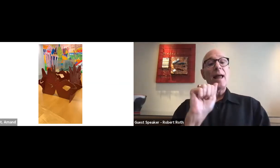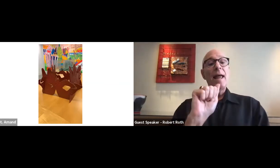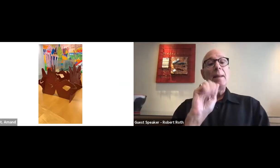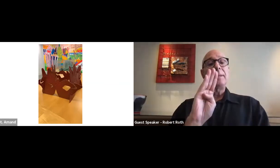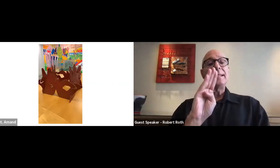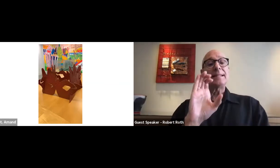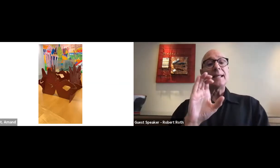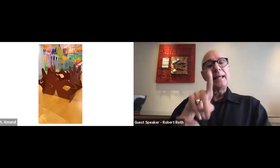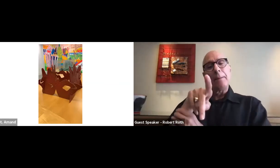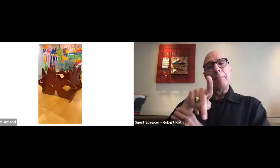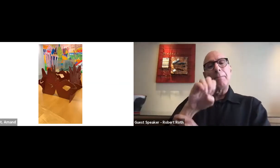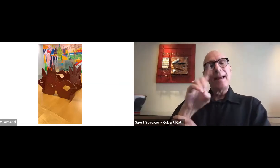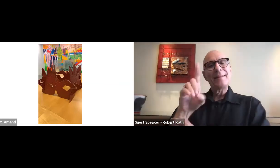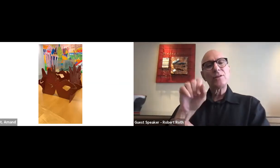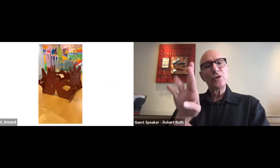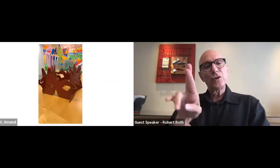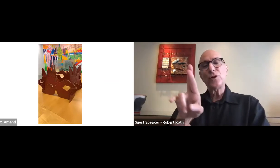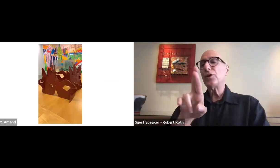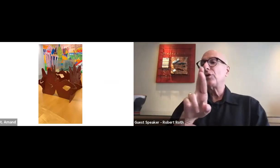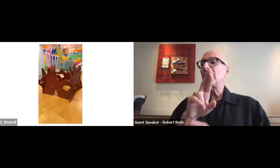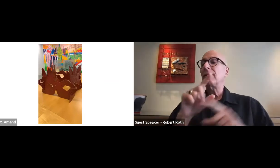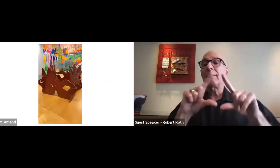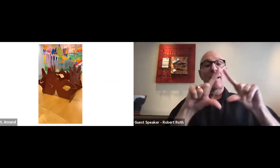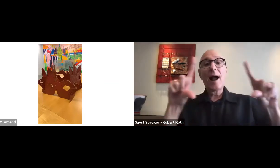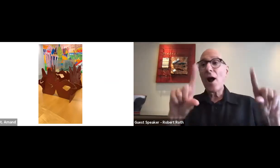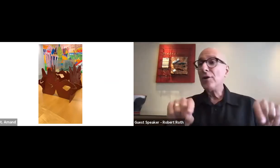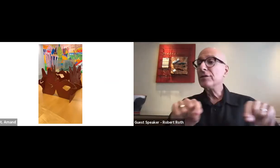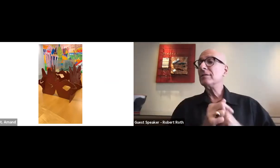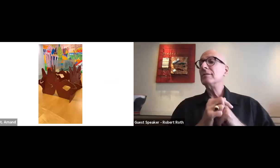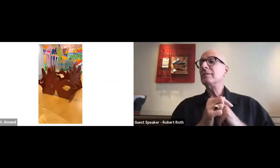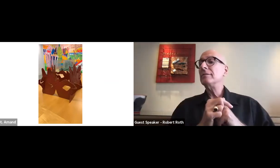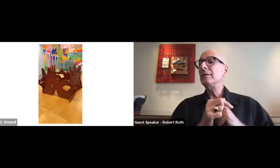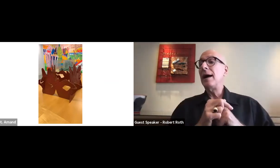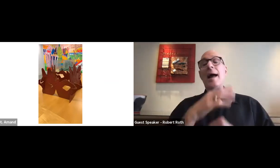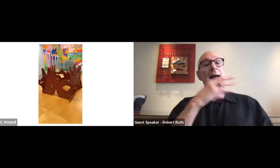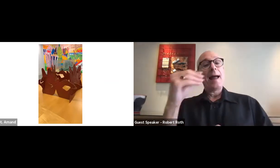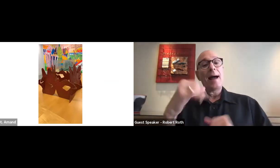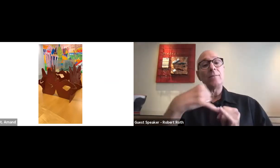Let's see. What else? And there's also the ABC placards